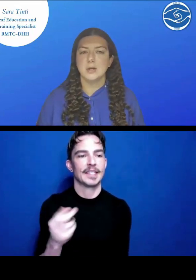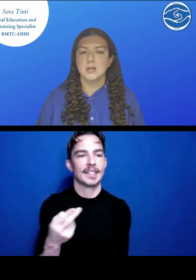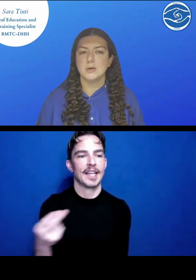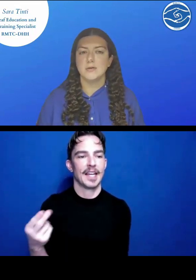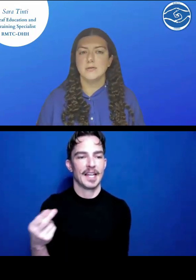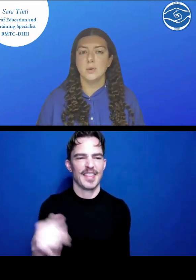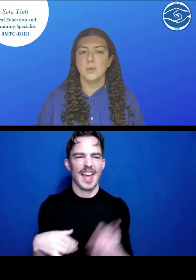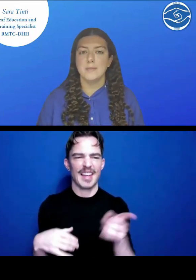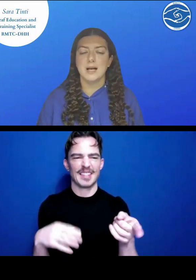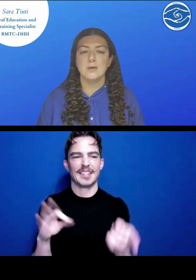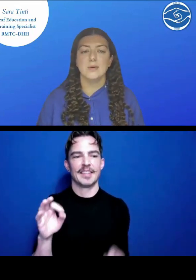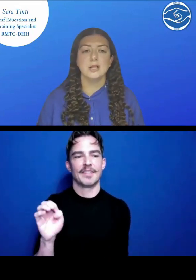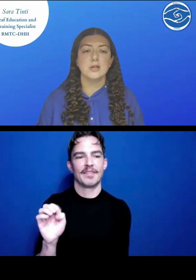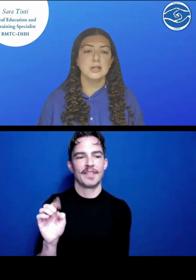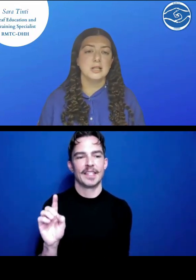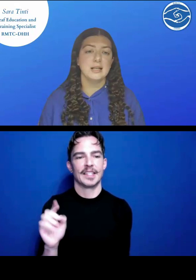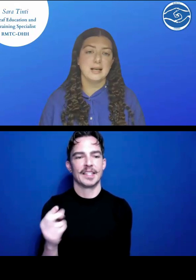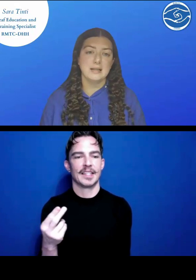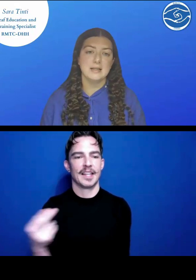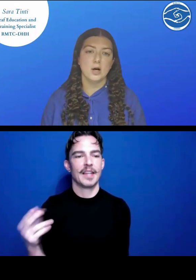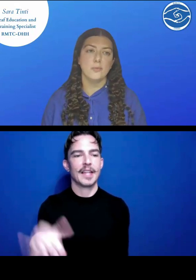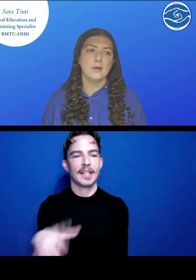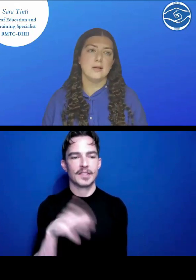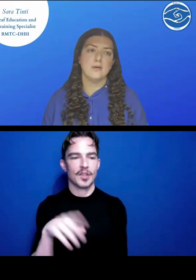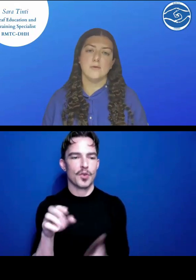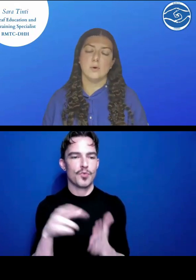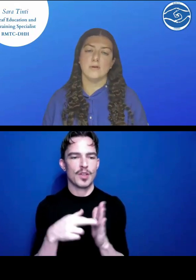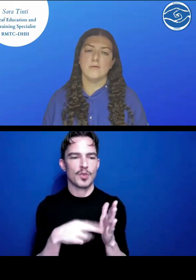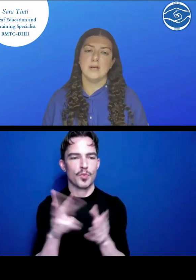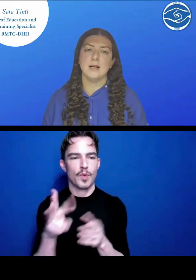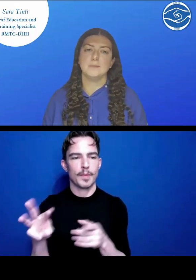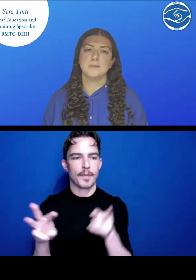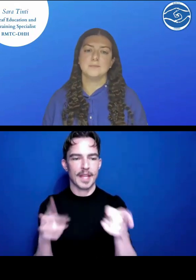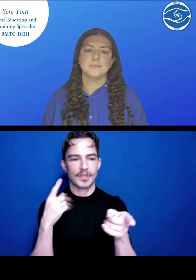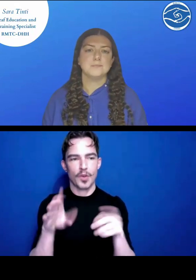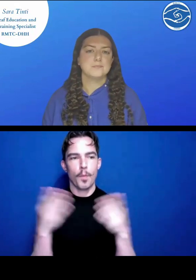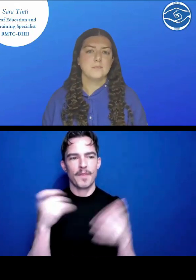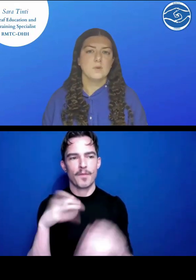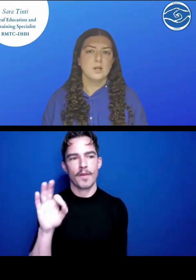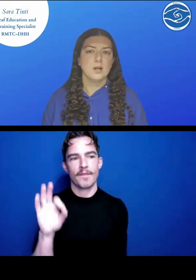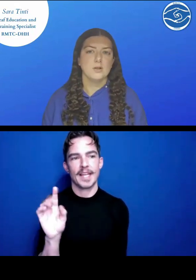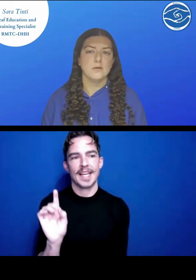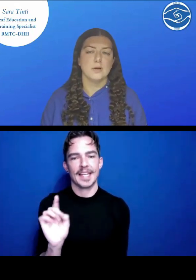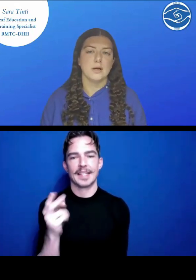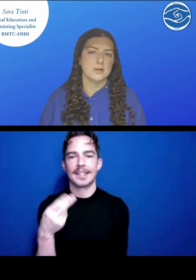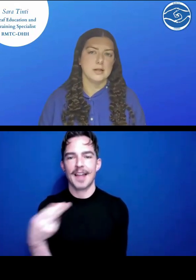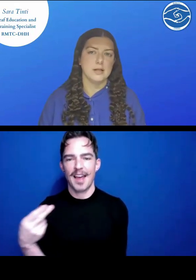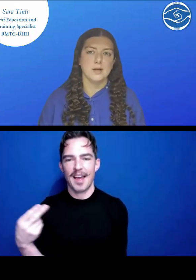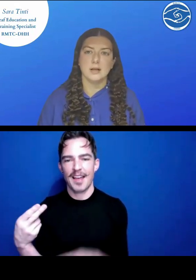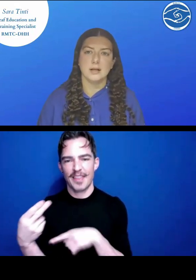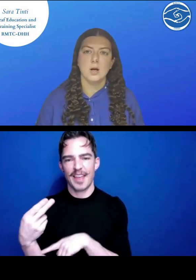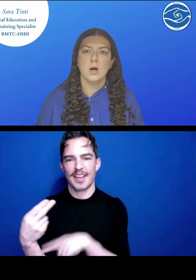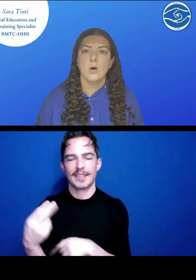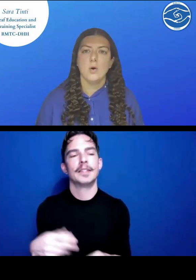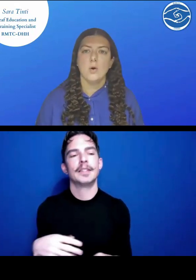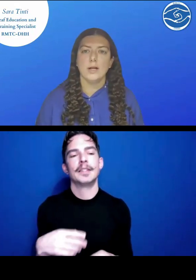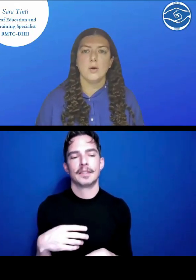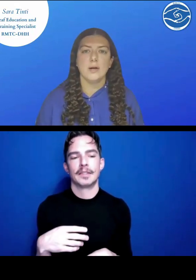will take you to the FEDHH website. Registration is open for FEDHH. So if you guys are here and want to